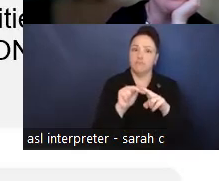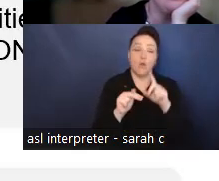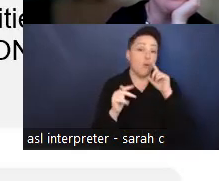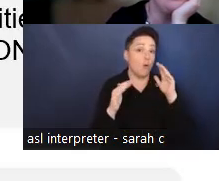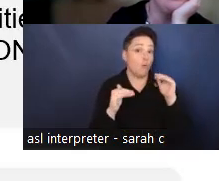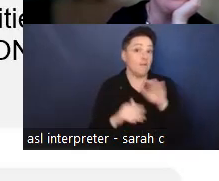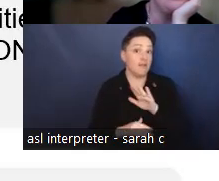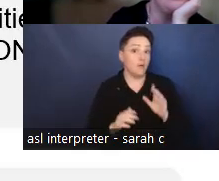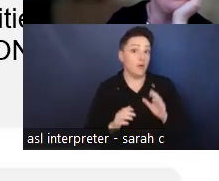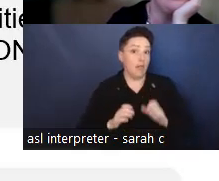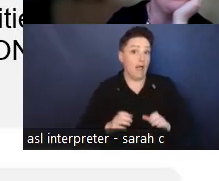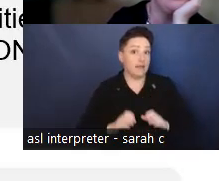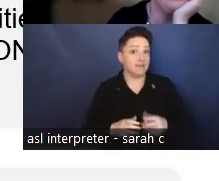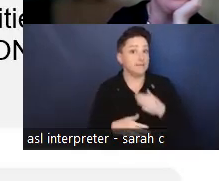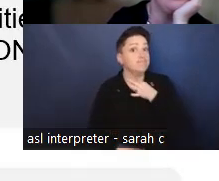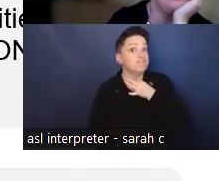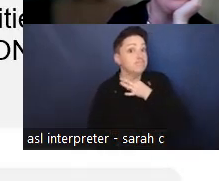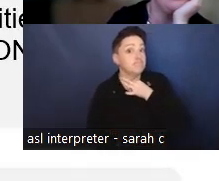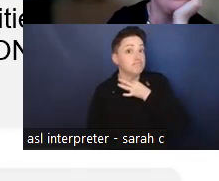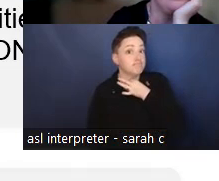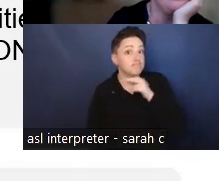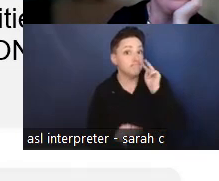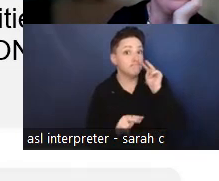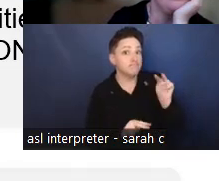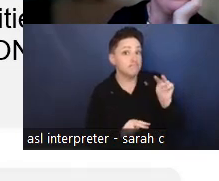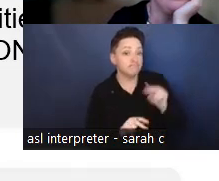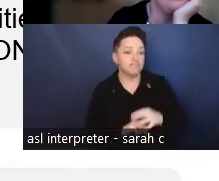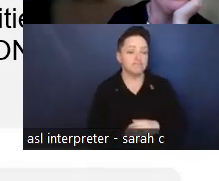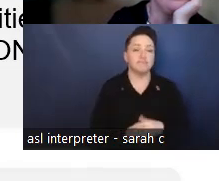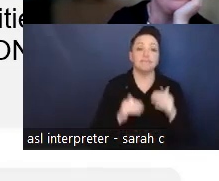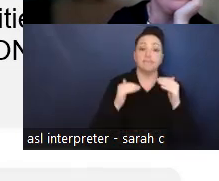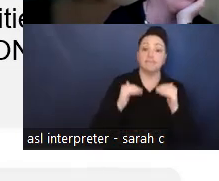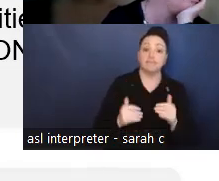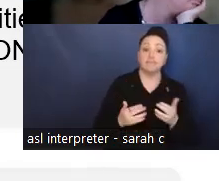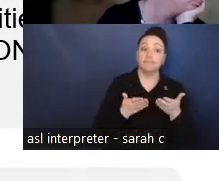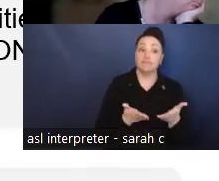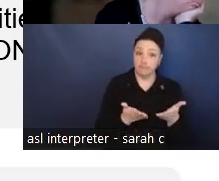And here's something that I get to send a bit of time with and that is the Oregon one online